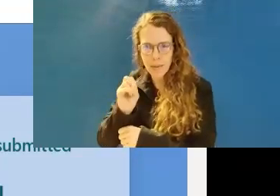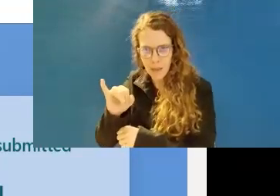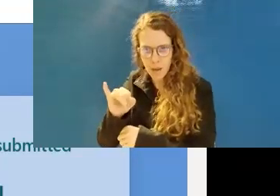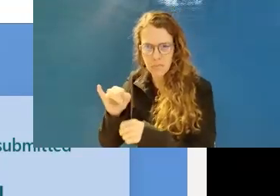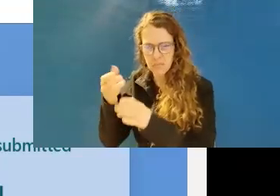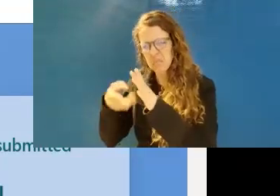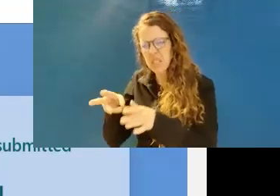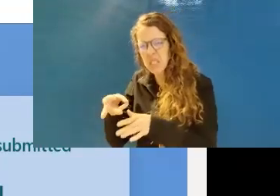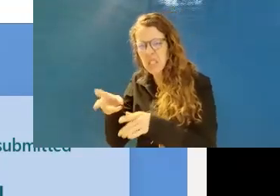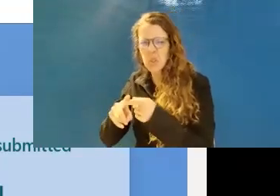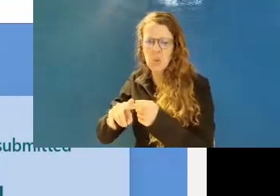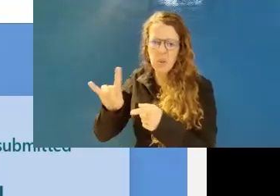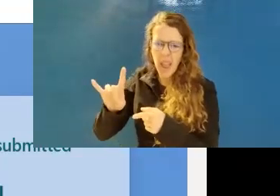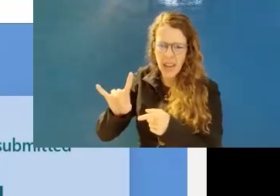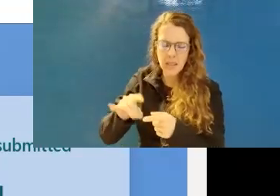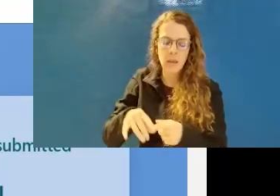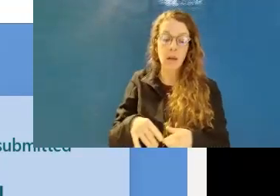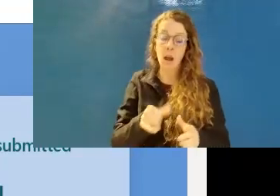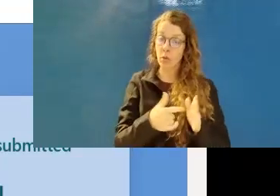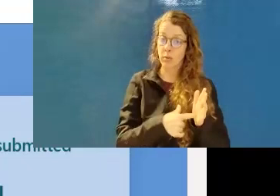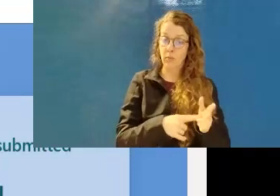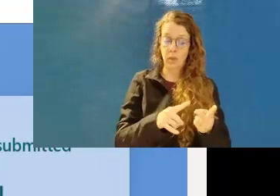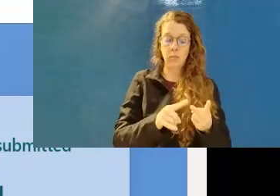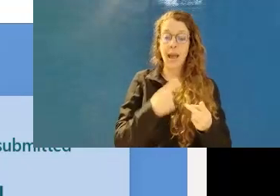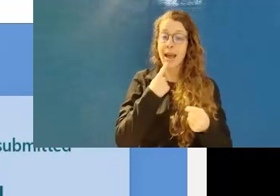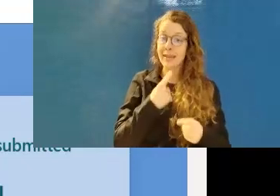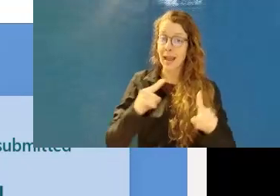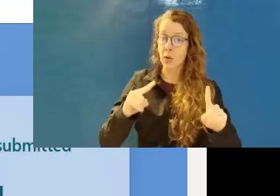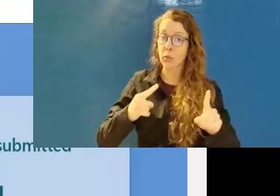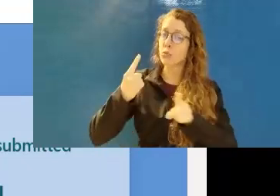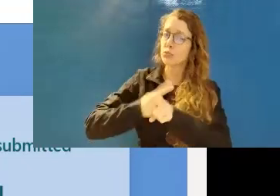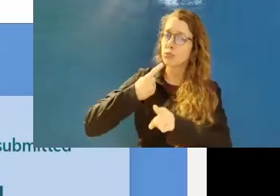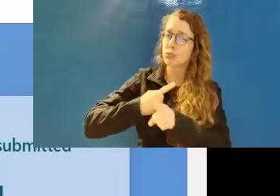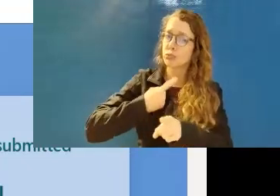And so if you make announcements and you do them in a regular way where you're giving,